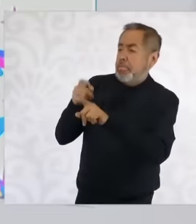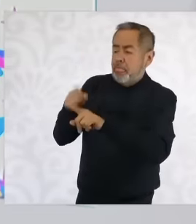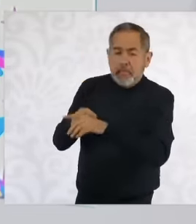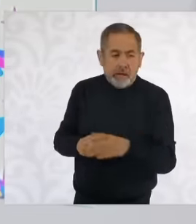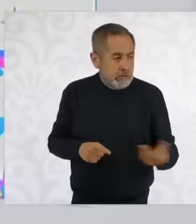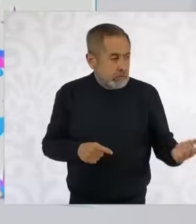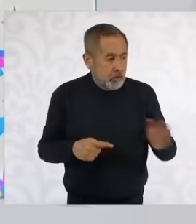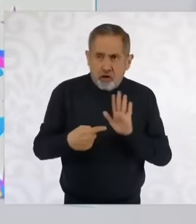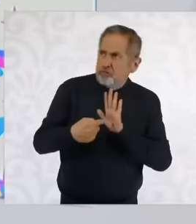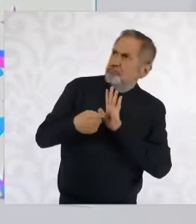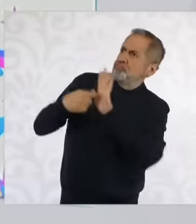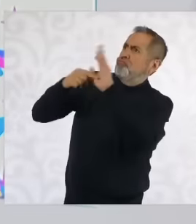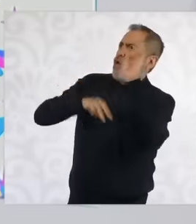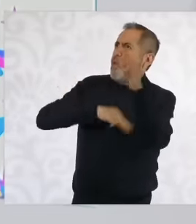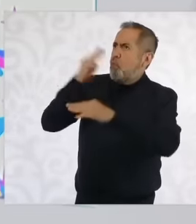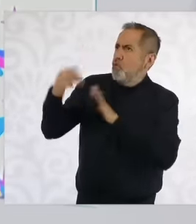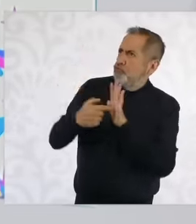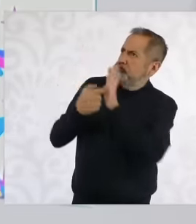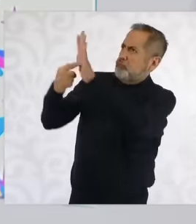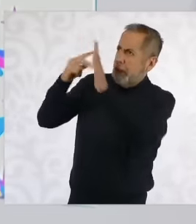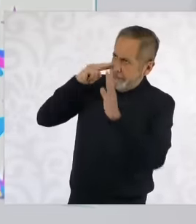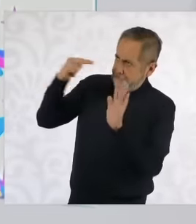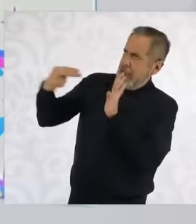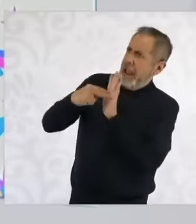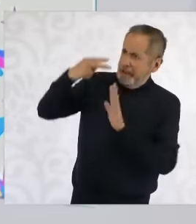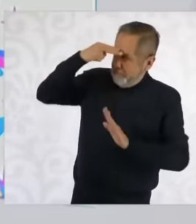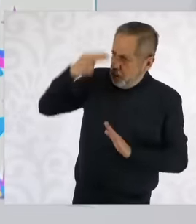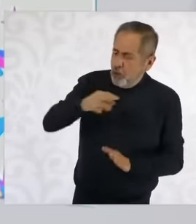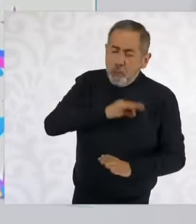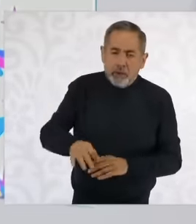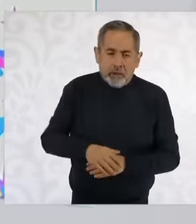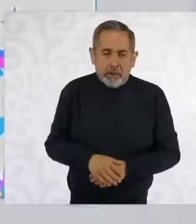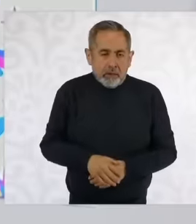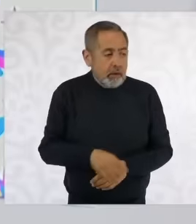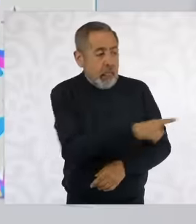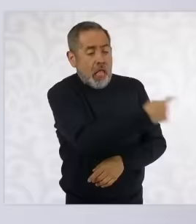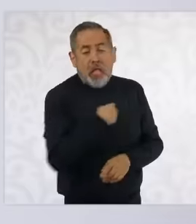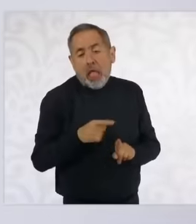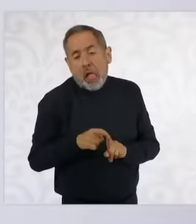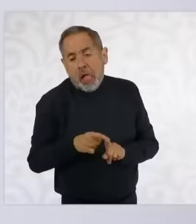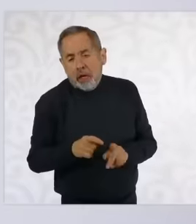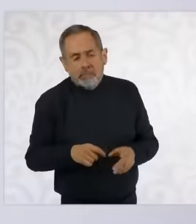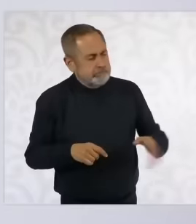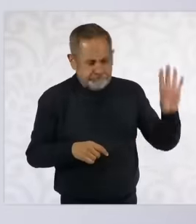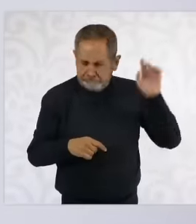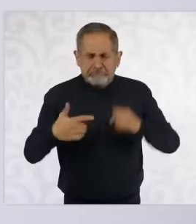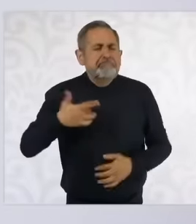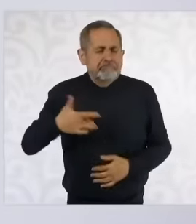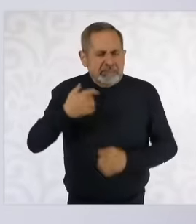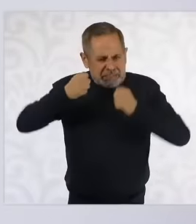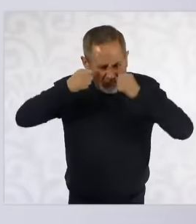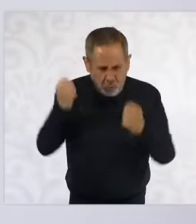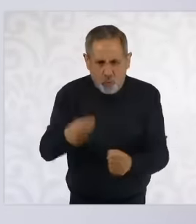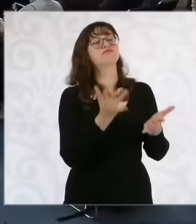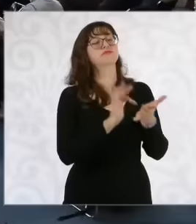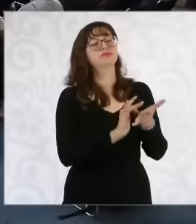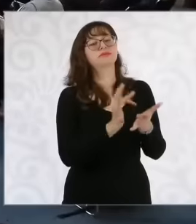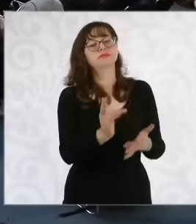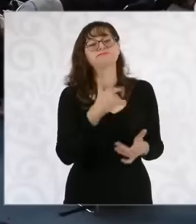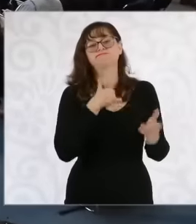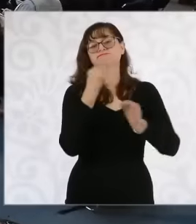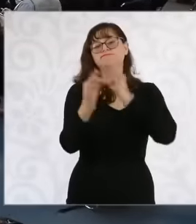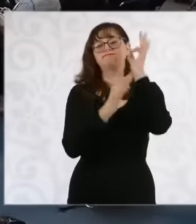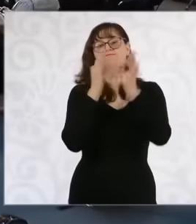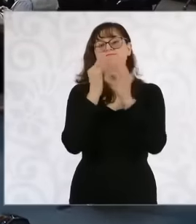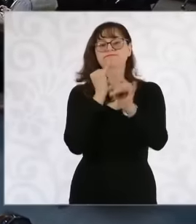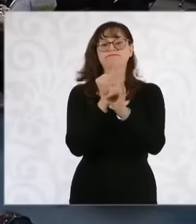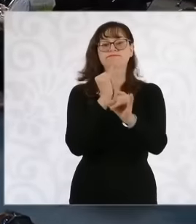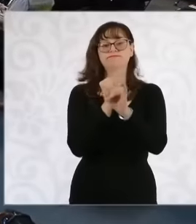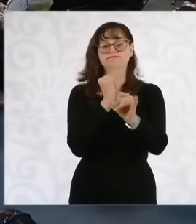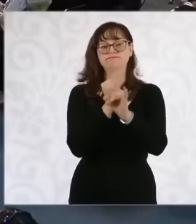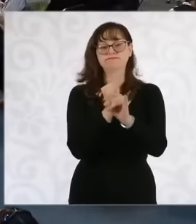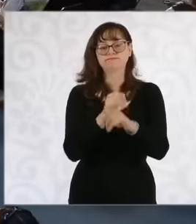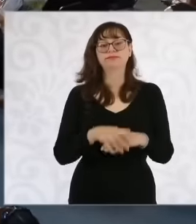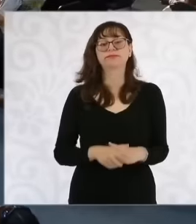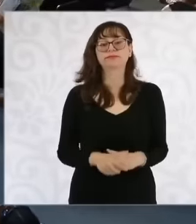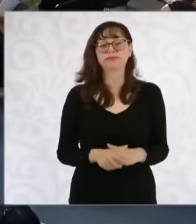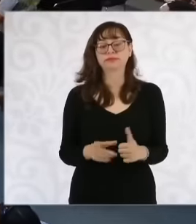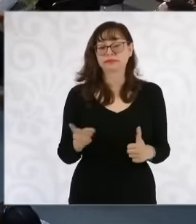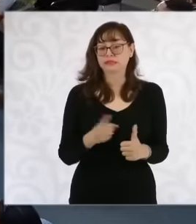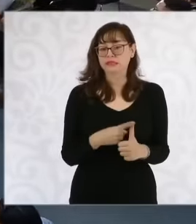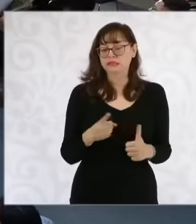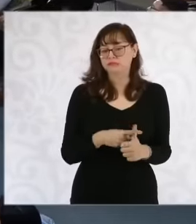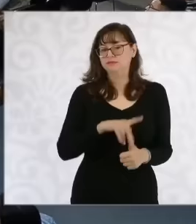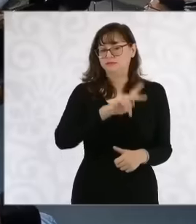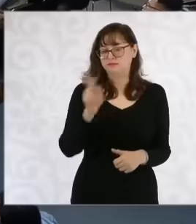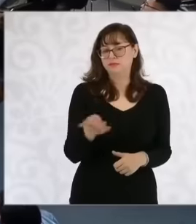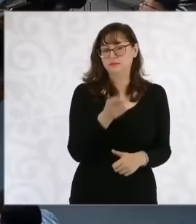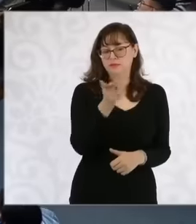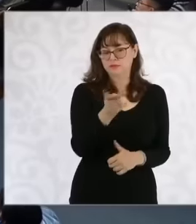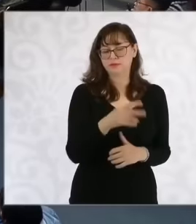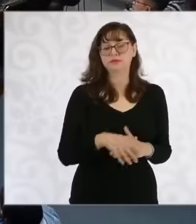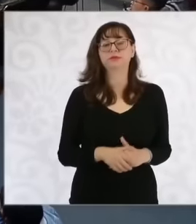world and I am sure that this is what it will be like to ask him first the court postponed a resolution of amparos for drinking and drinking and